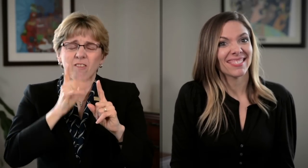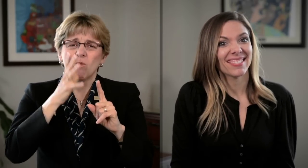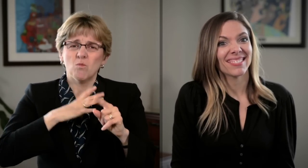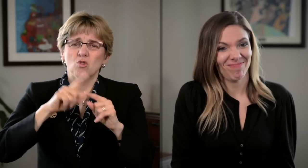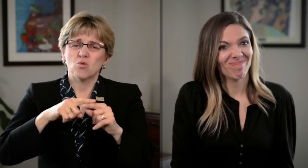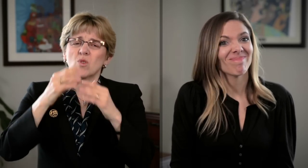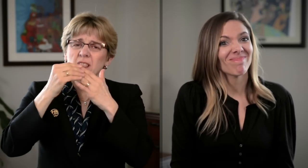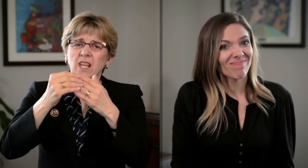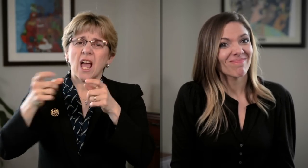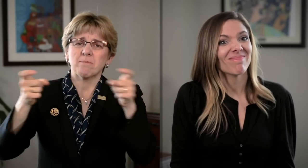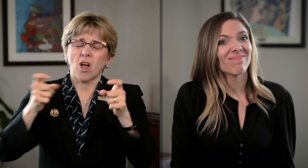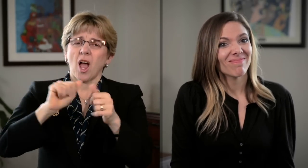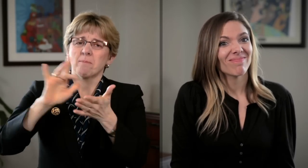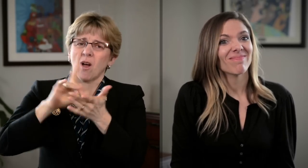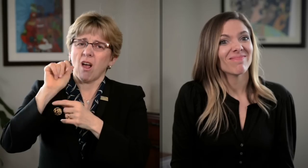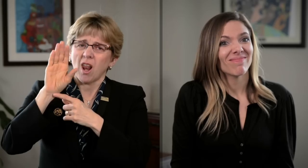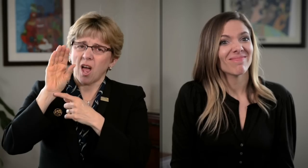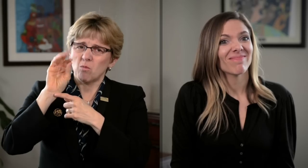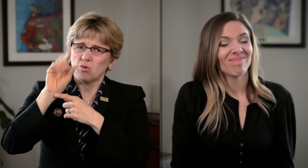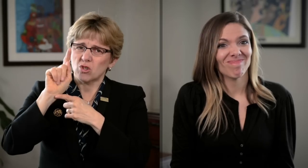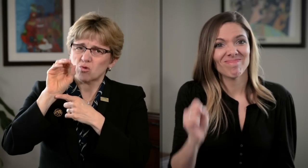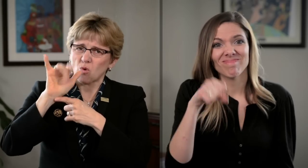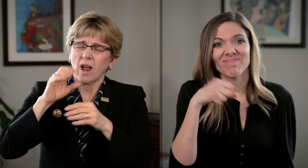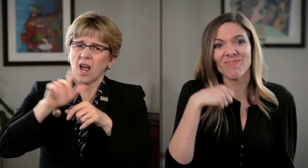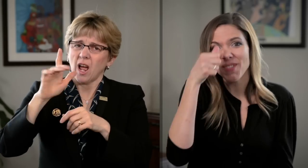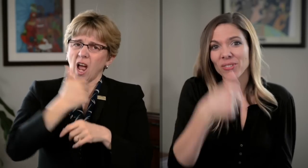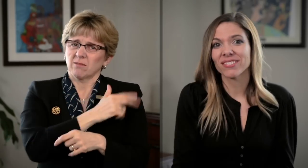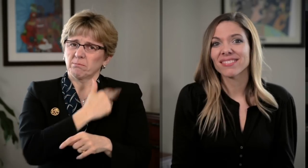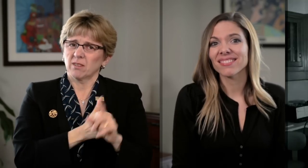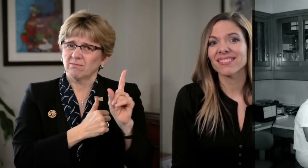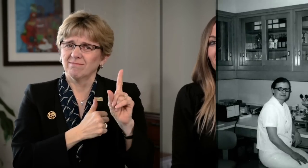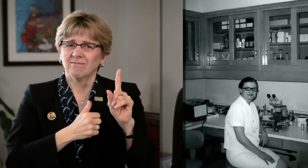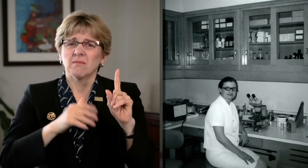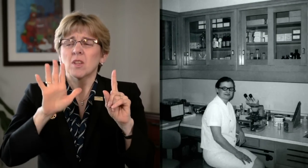and manage a medical laboratory in a hospital.